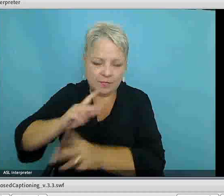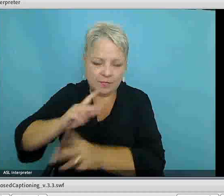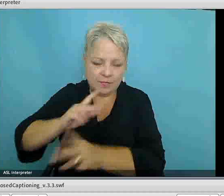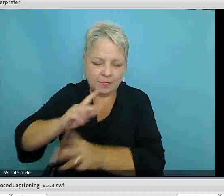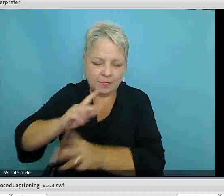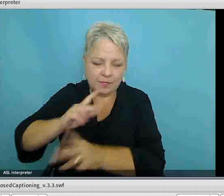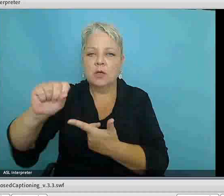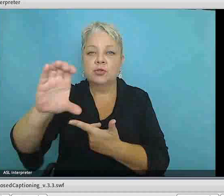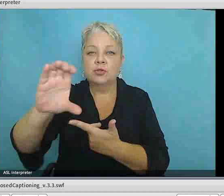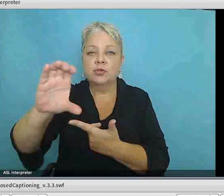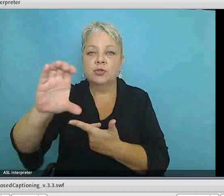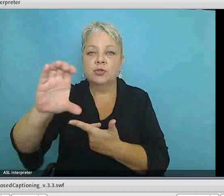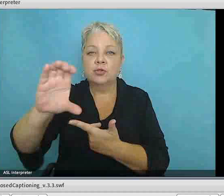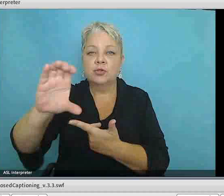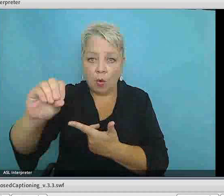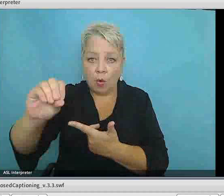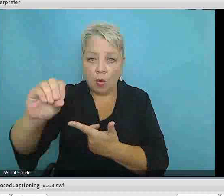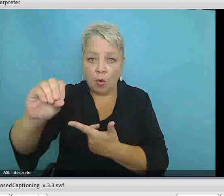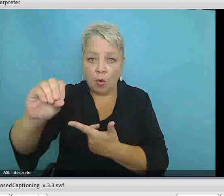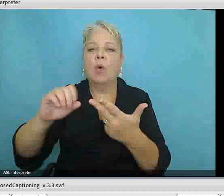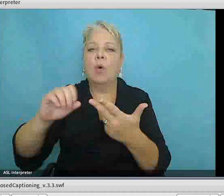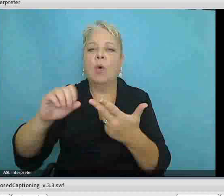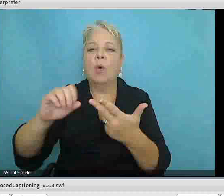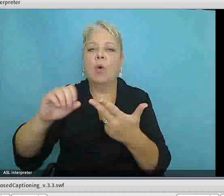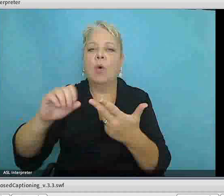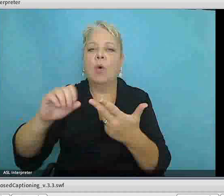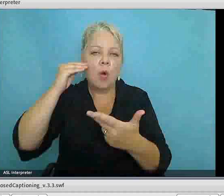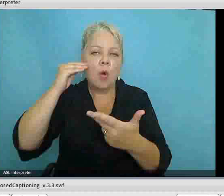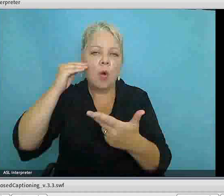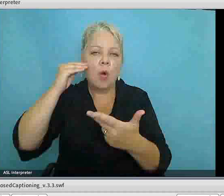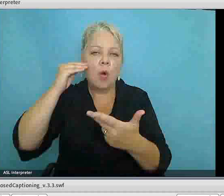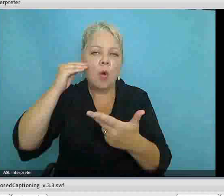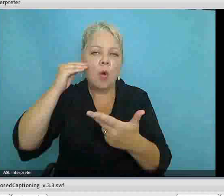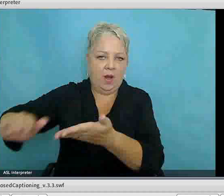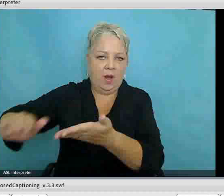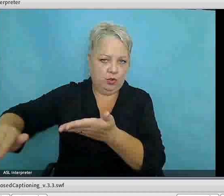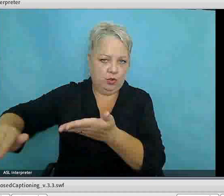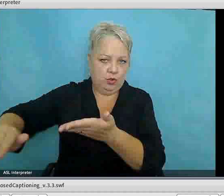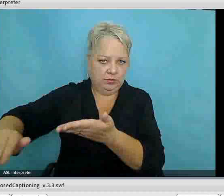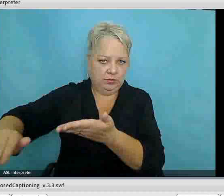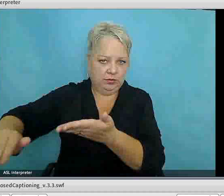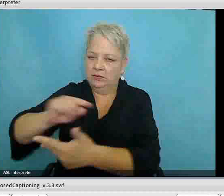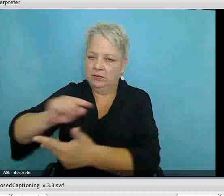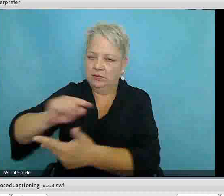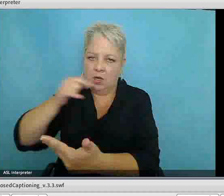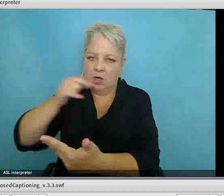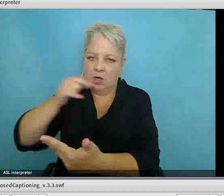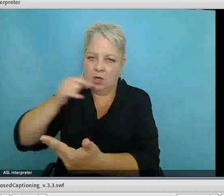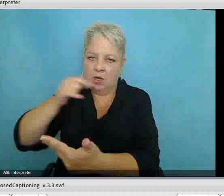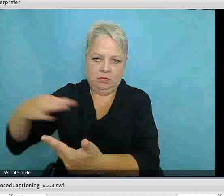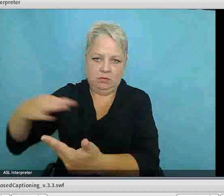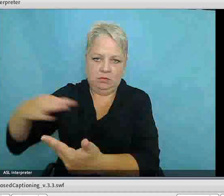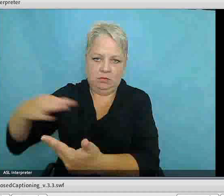waivers, and they would not be residing in intermediate care facilities.